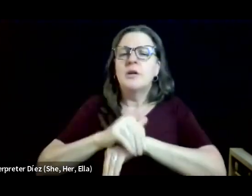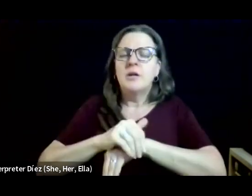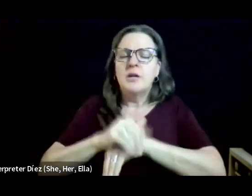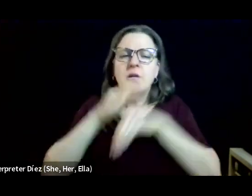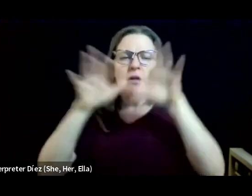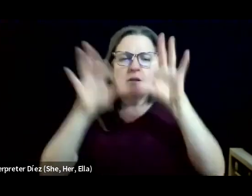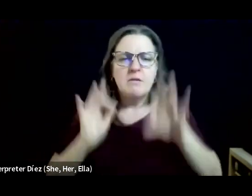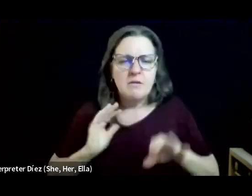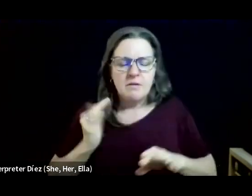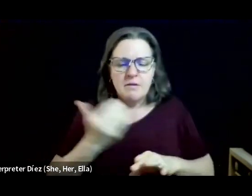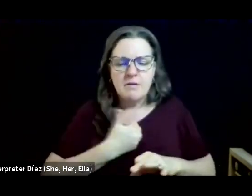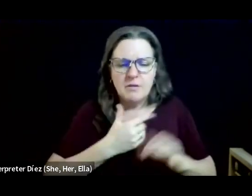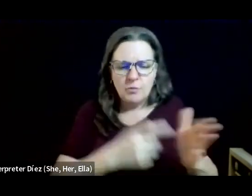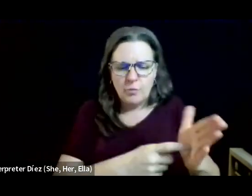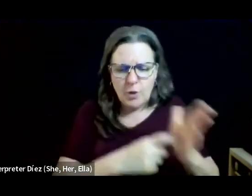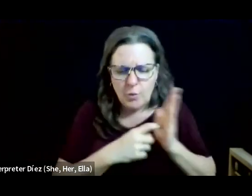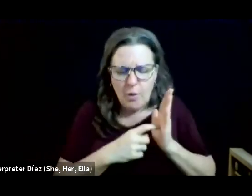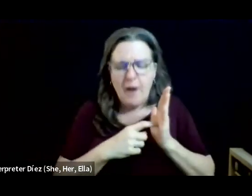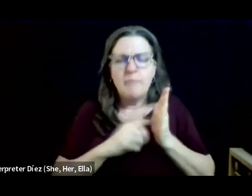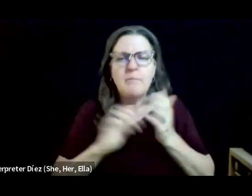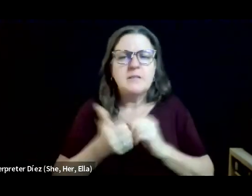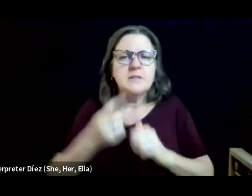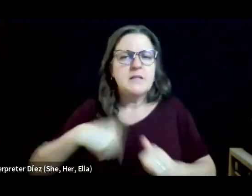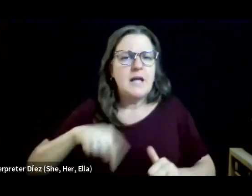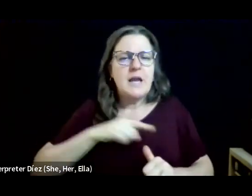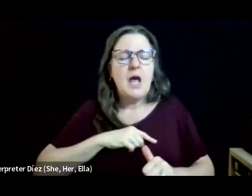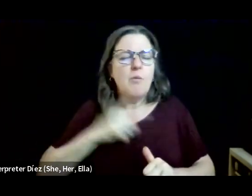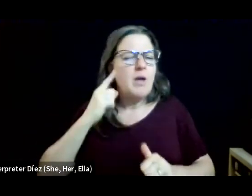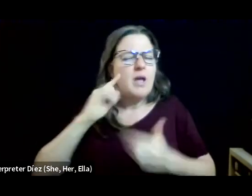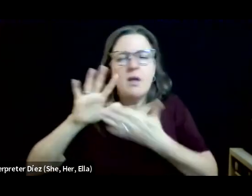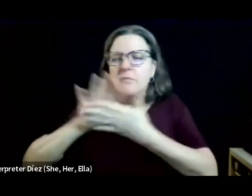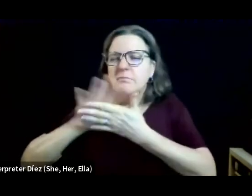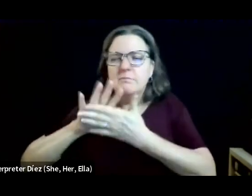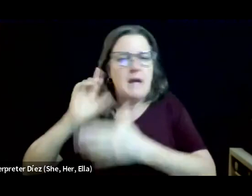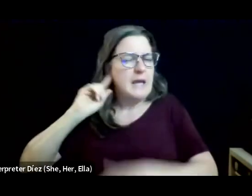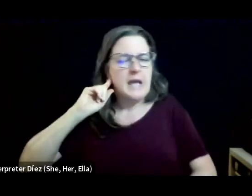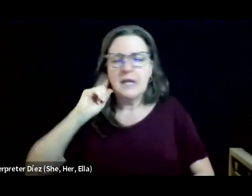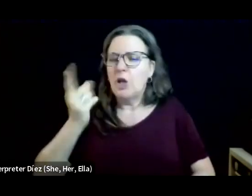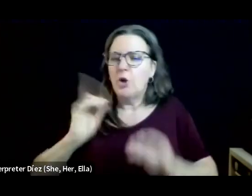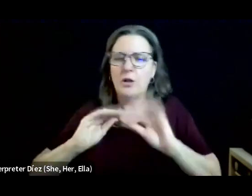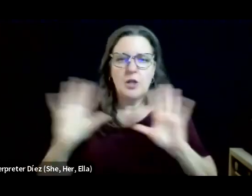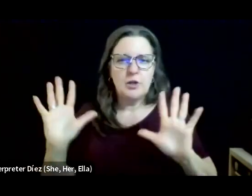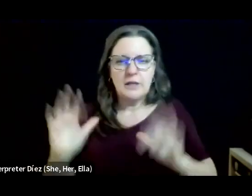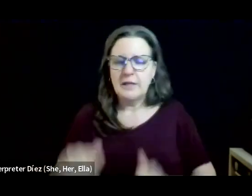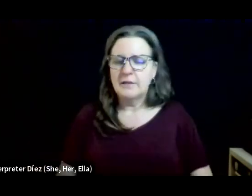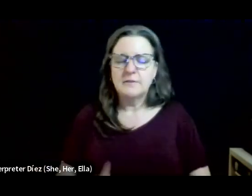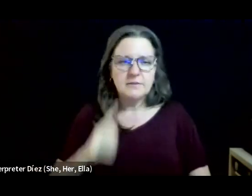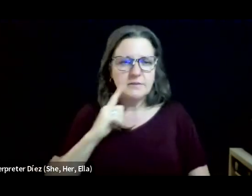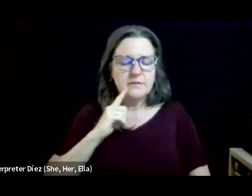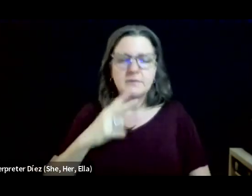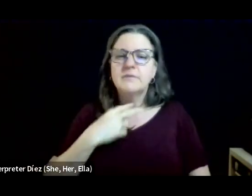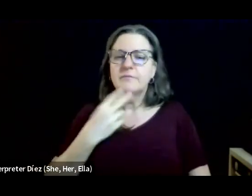requirements and how we show that we're being good stewards. So this first slide is showing